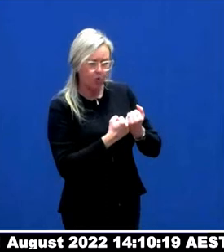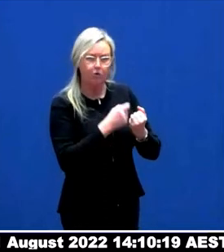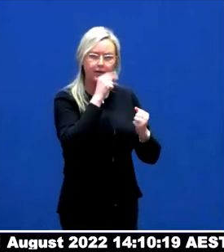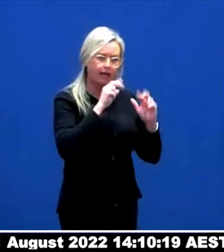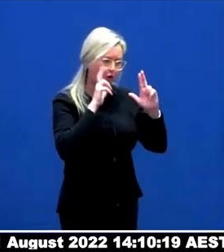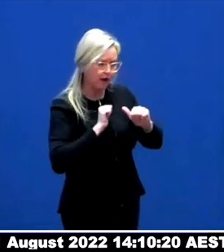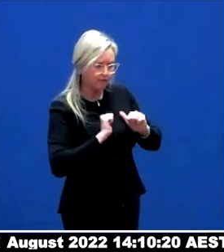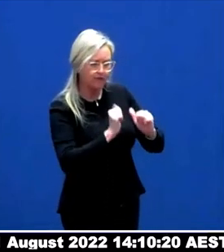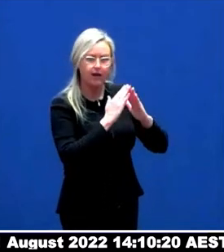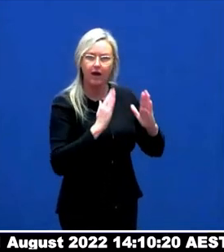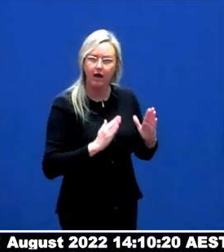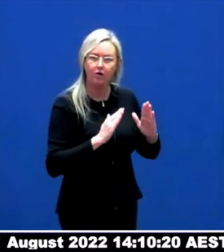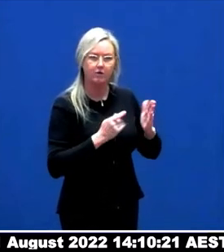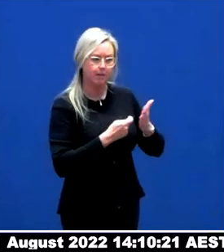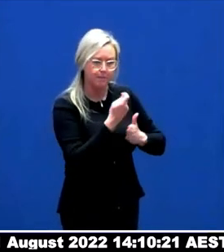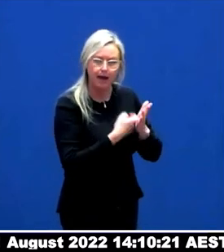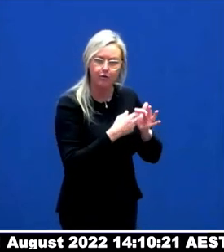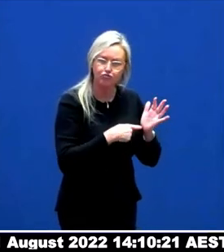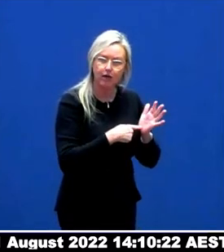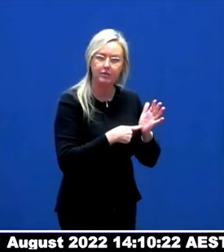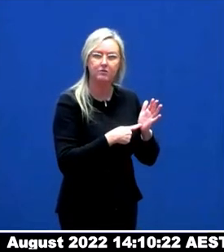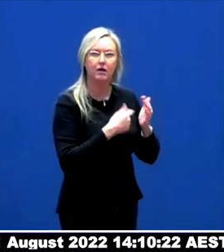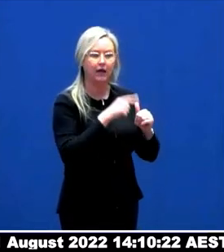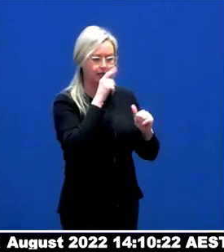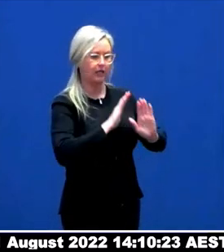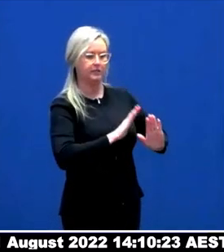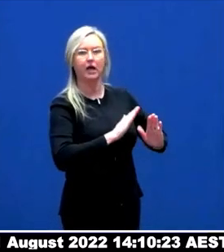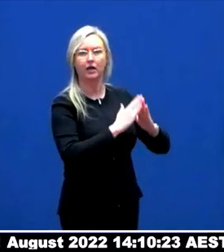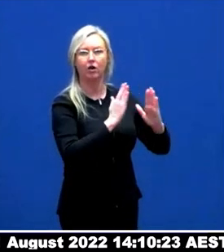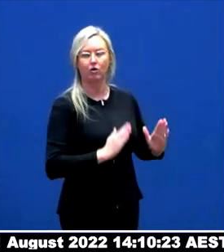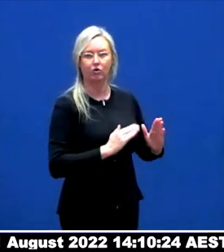And from a participant's perspective, what does that look like?